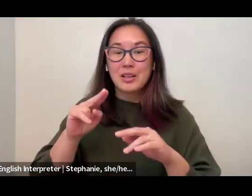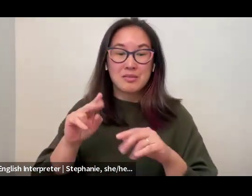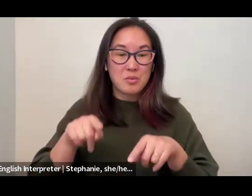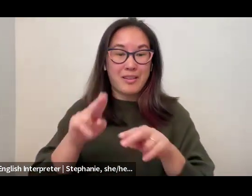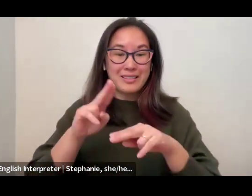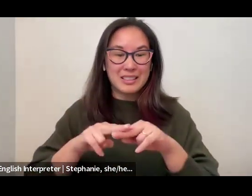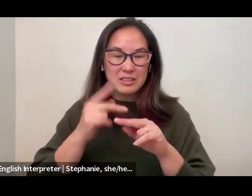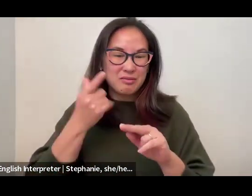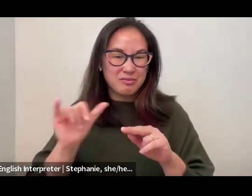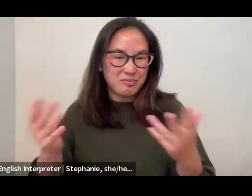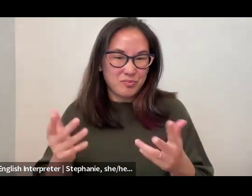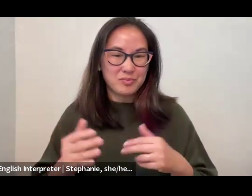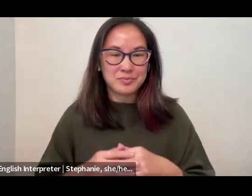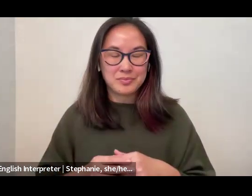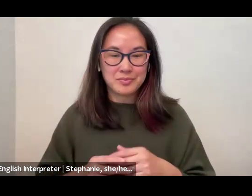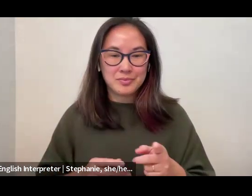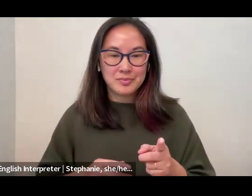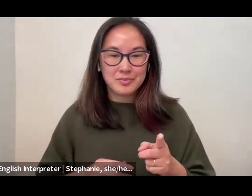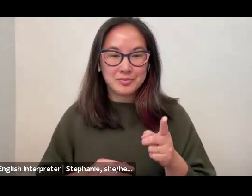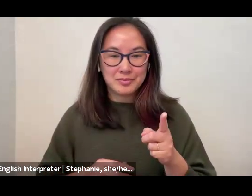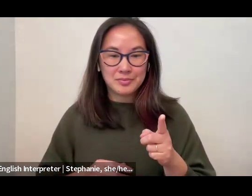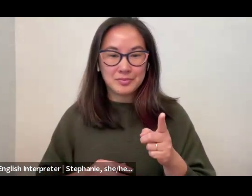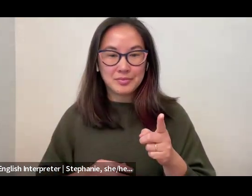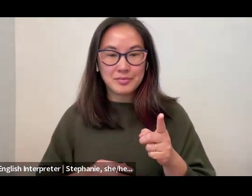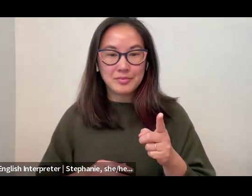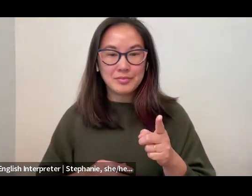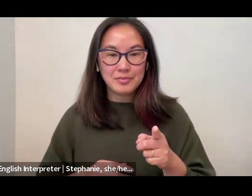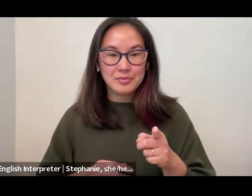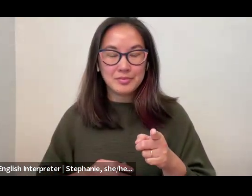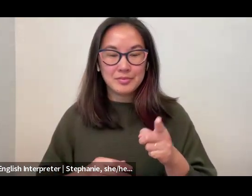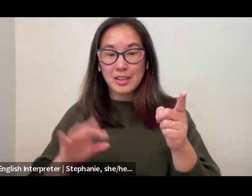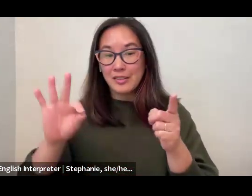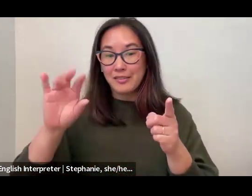So, it can look like bringing your right foot to your left foot and letting your knee fall out.